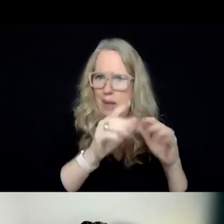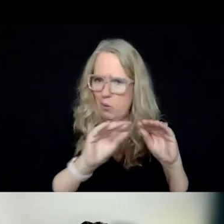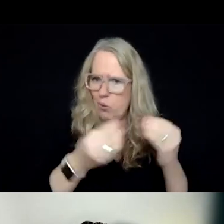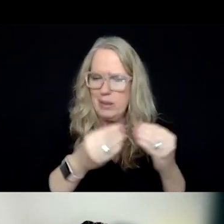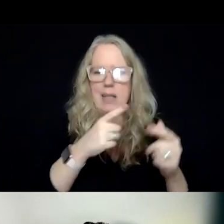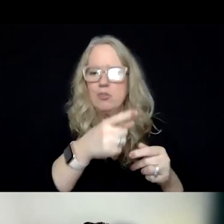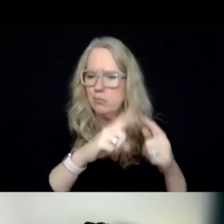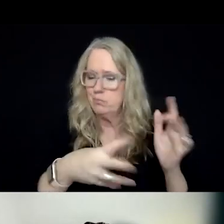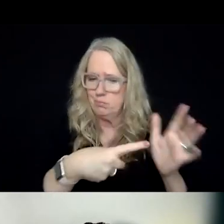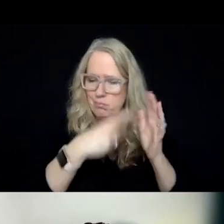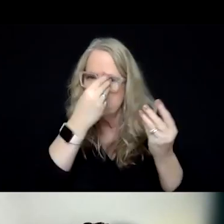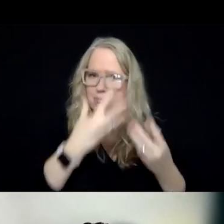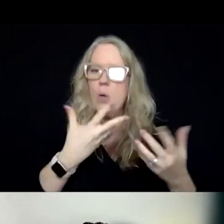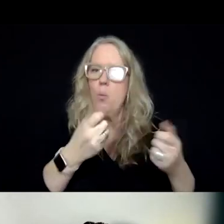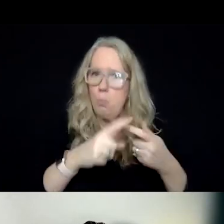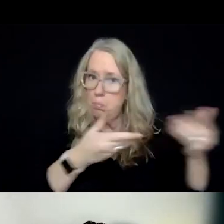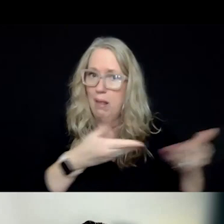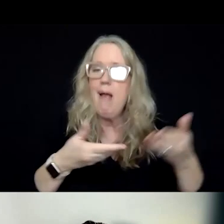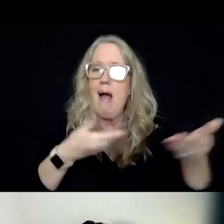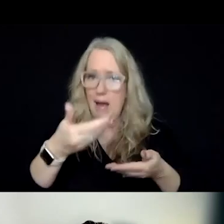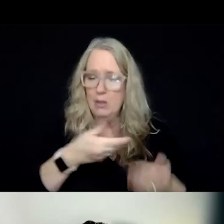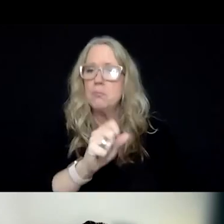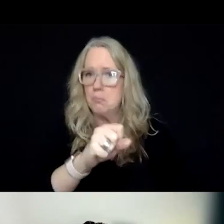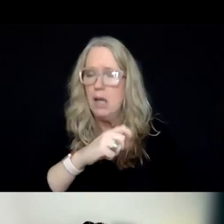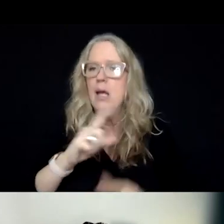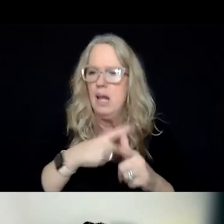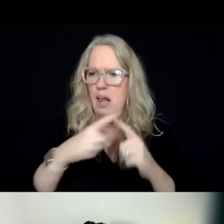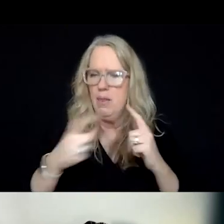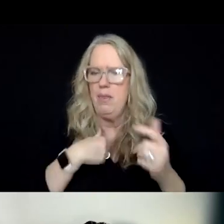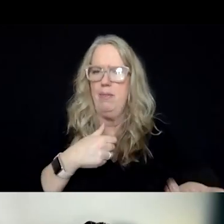INDICATED SHE WANTED TO HIRE ME AND I GOT A PHONE CALL THAT THE